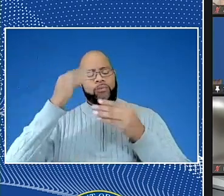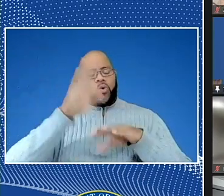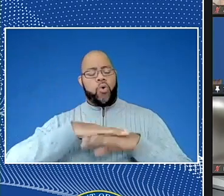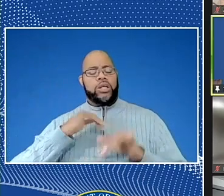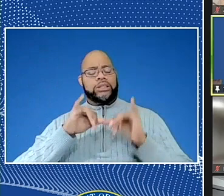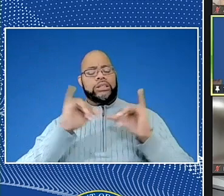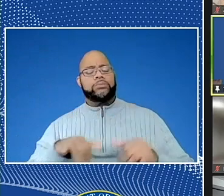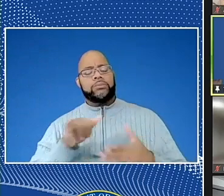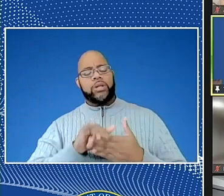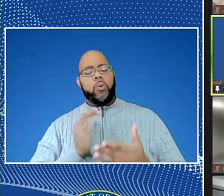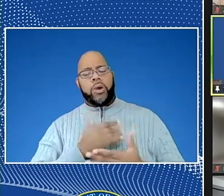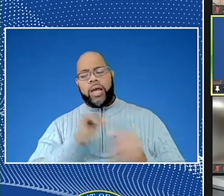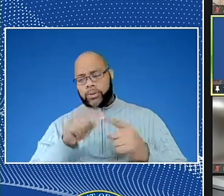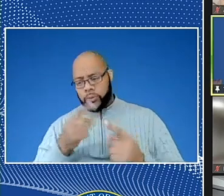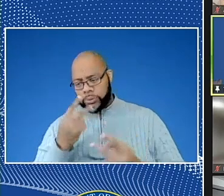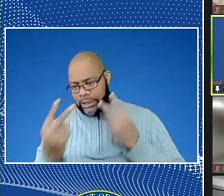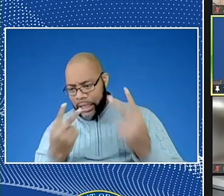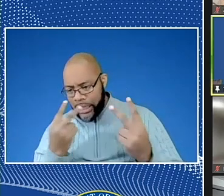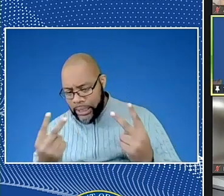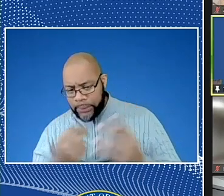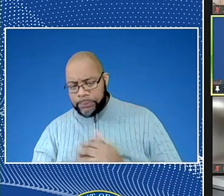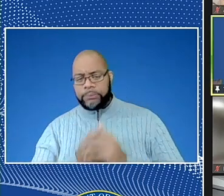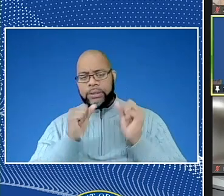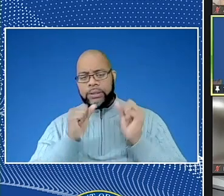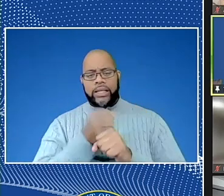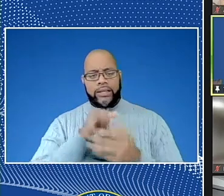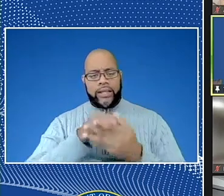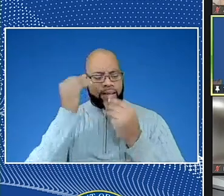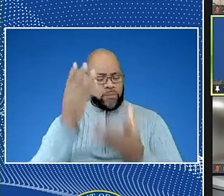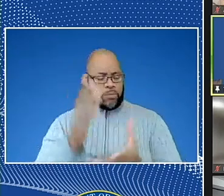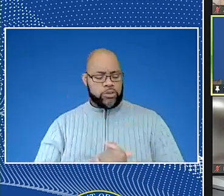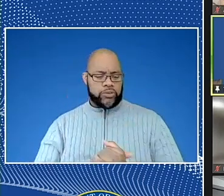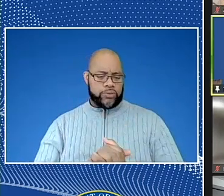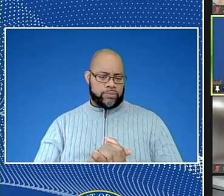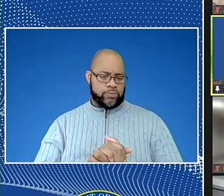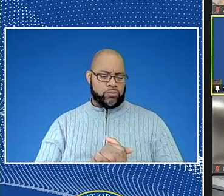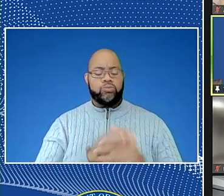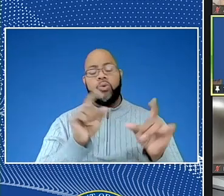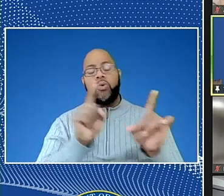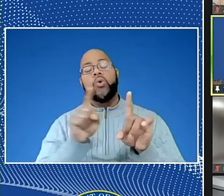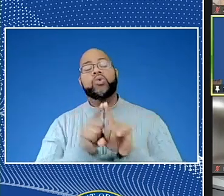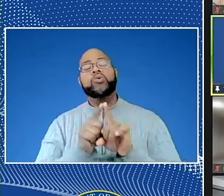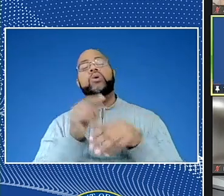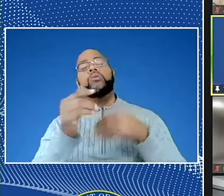able to see, we can get that information. It's also a process of application.